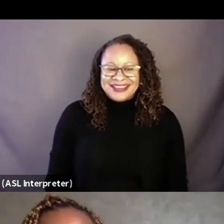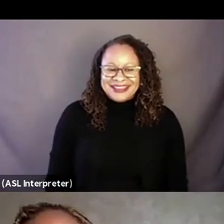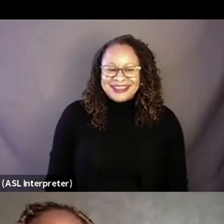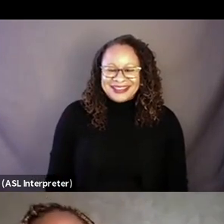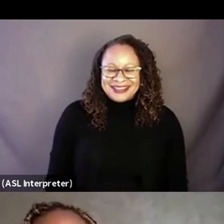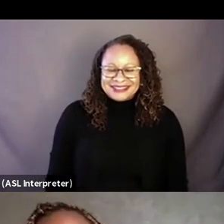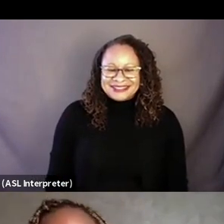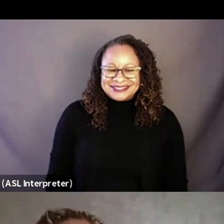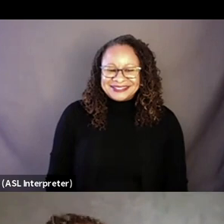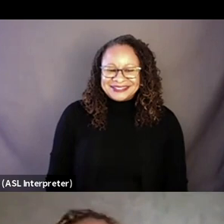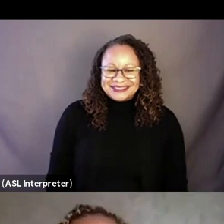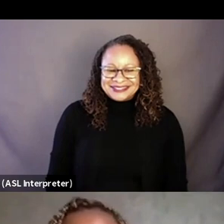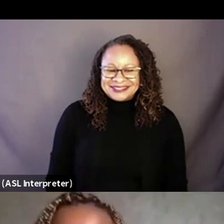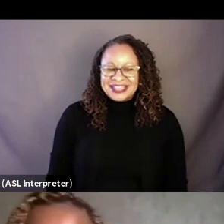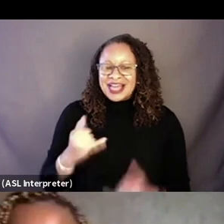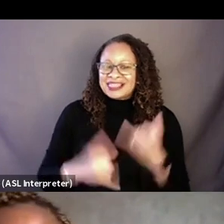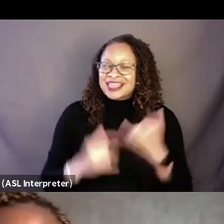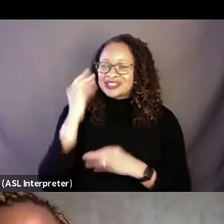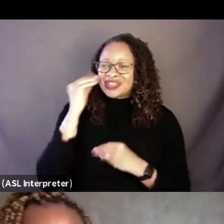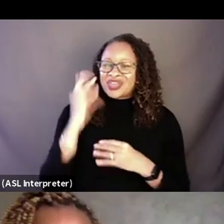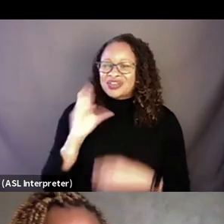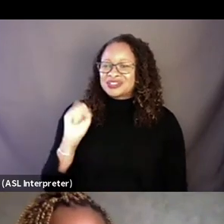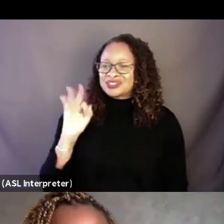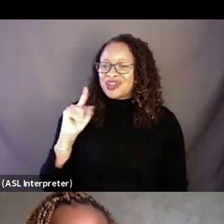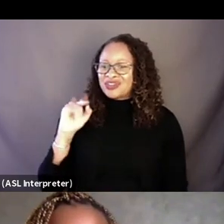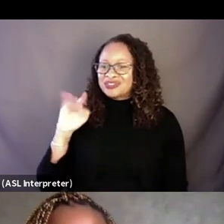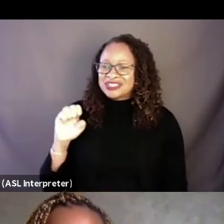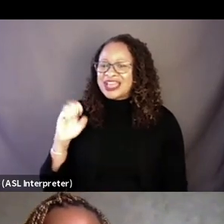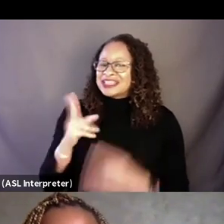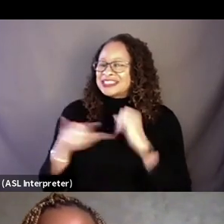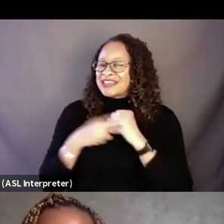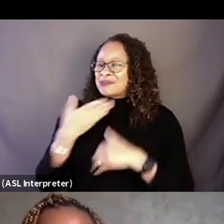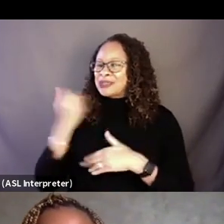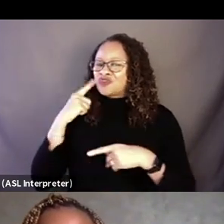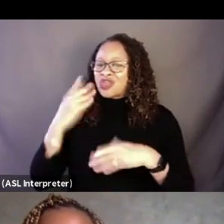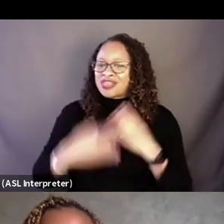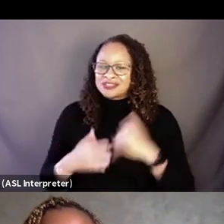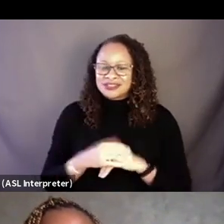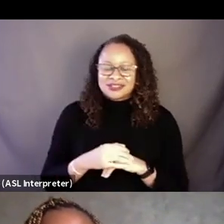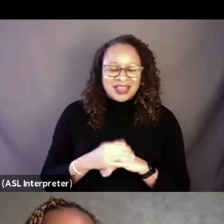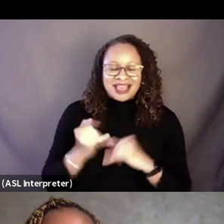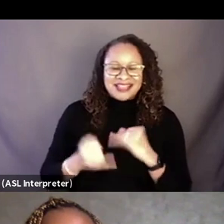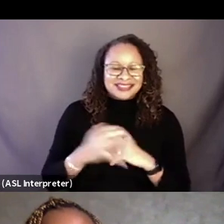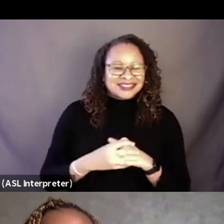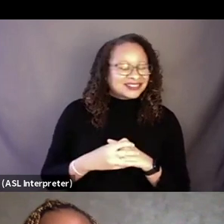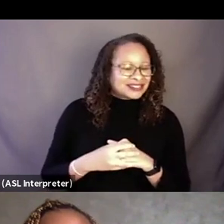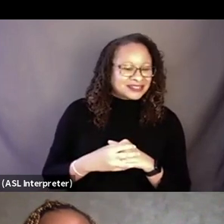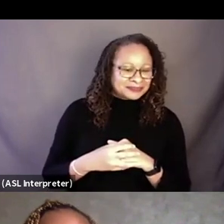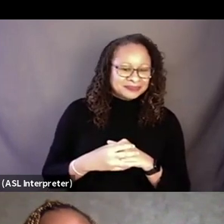Last thought, Softie final act saving the best for last. I would say, wow,